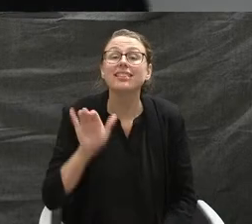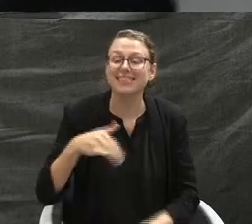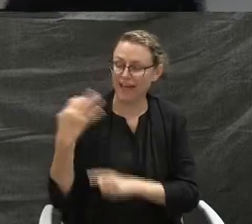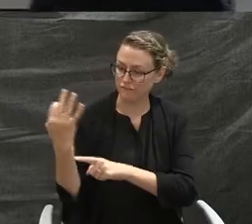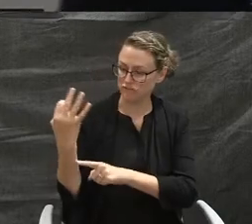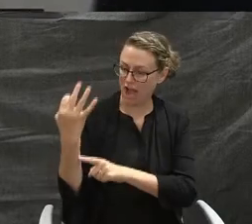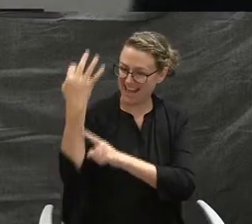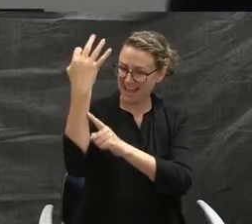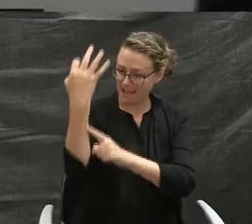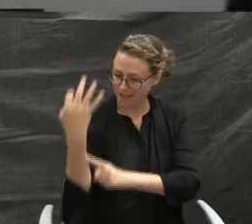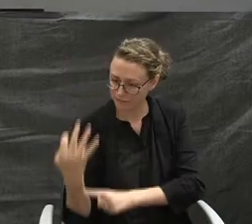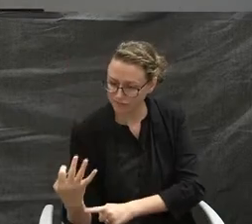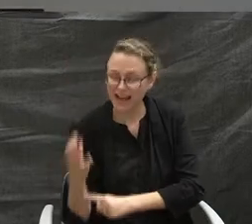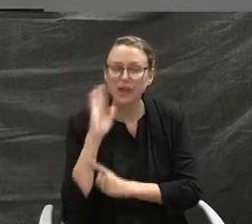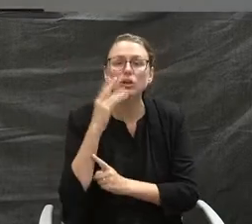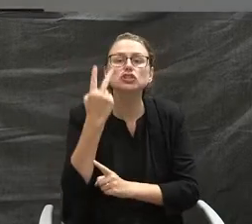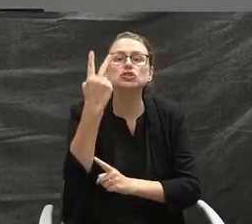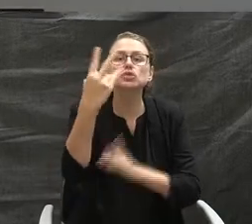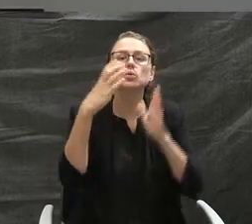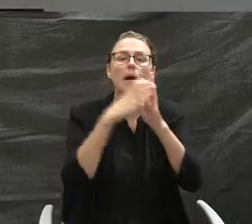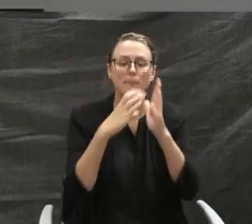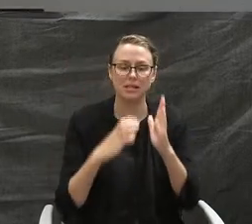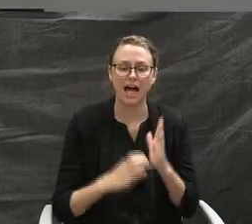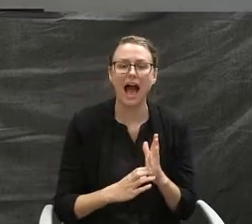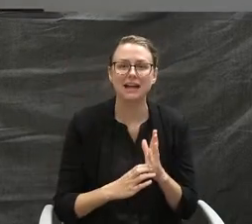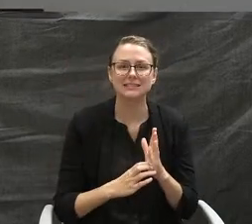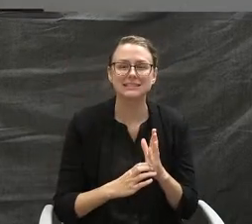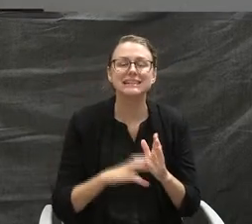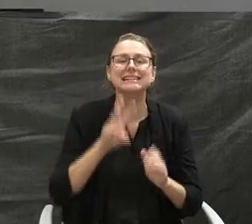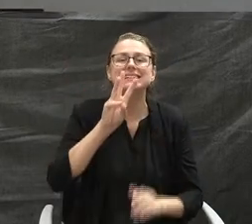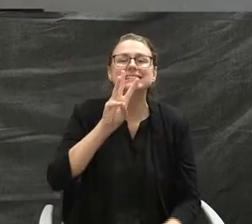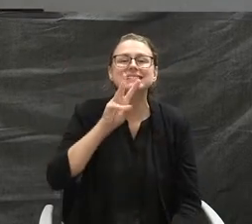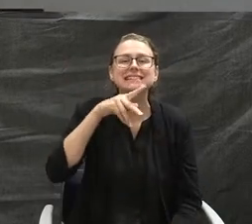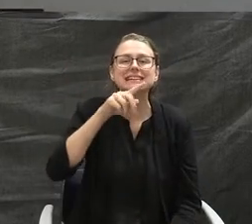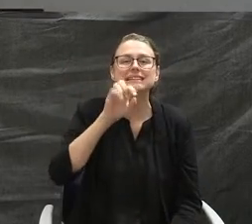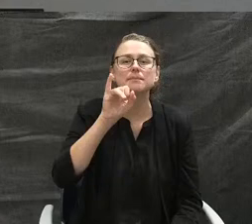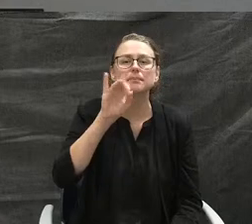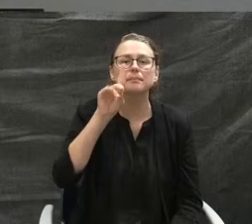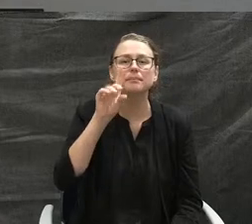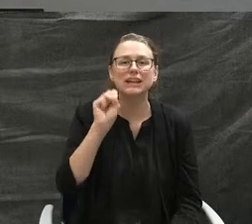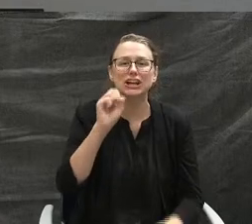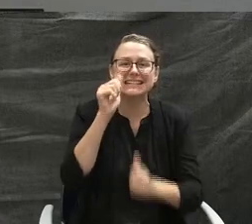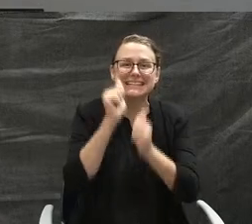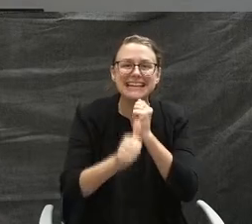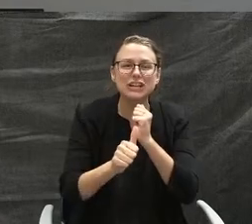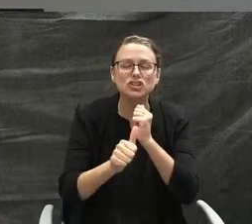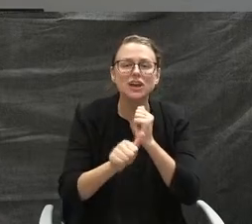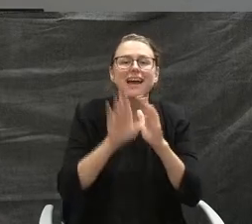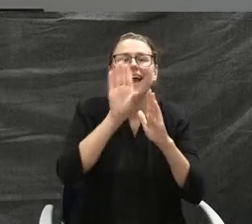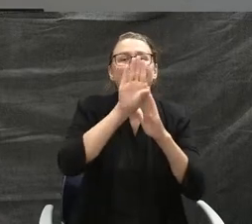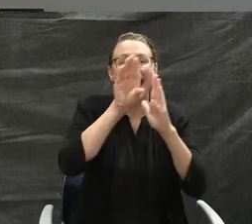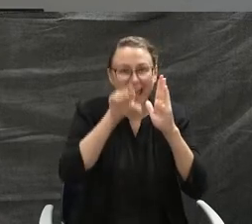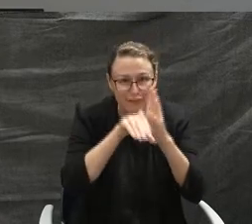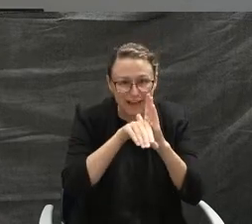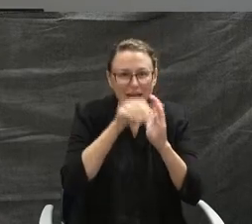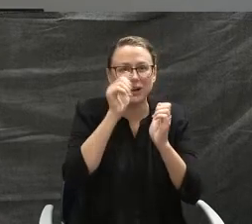into two blocks with six periods in each block. And there are half hour each, so potentially a student who's really struggling